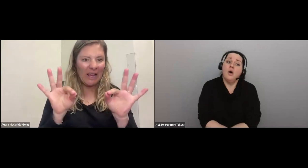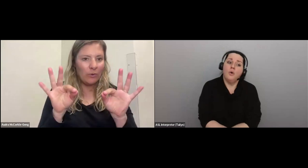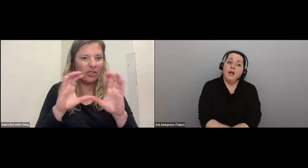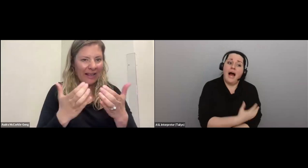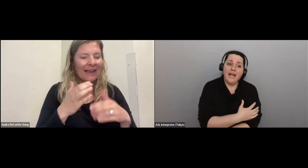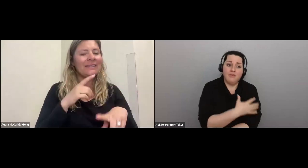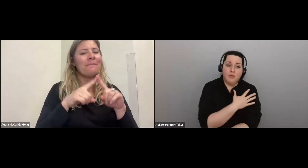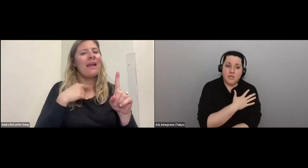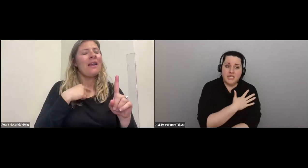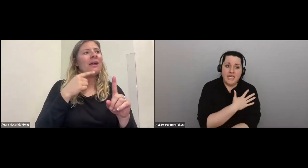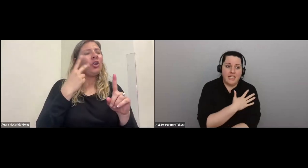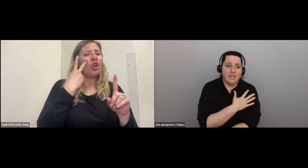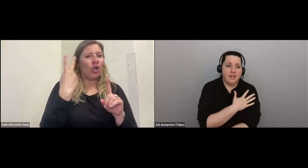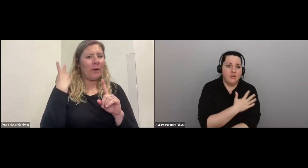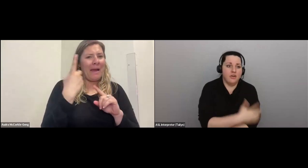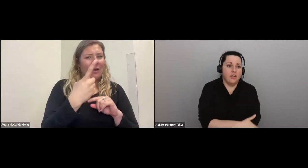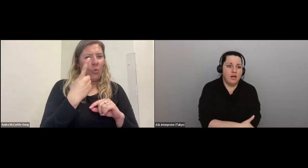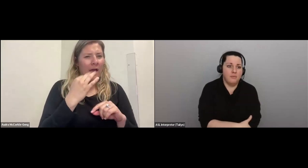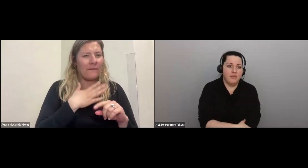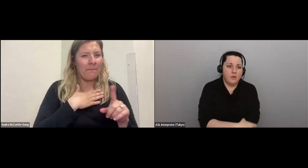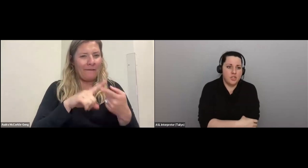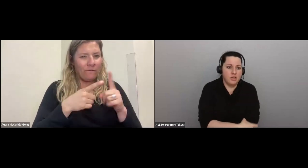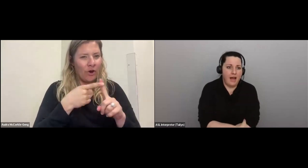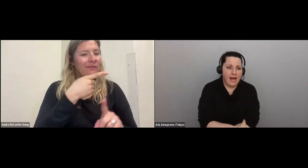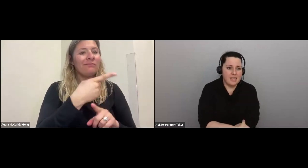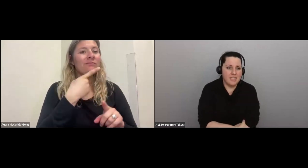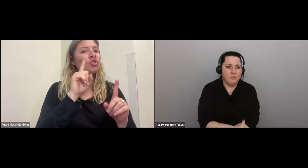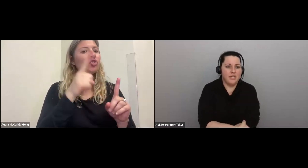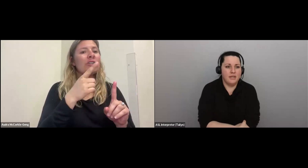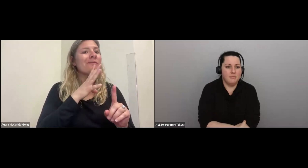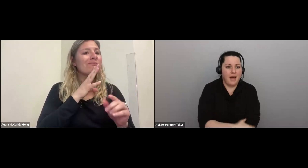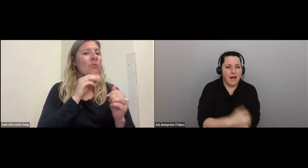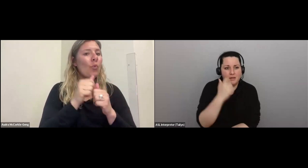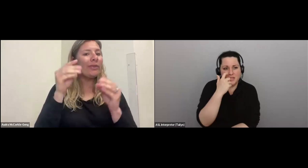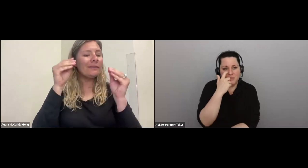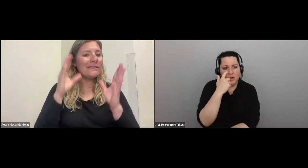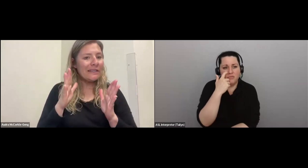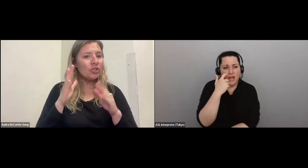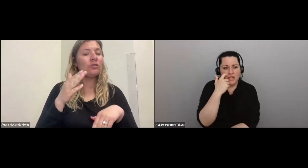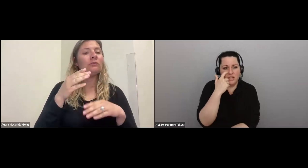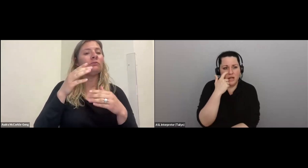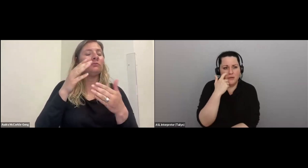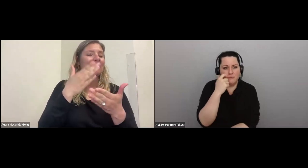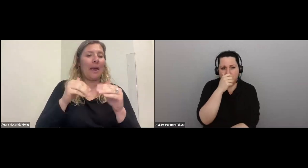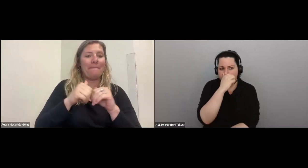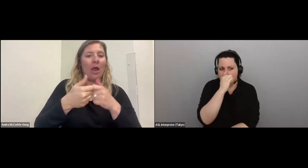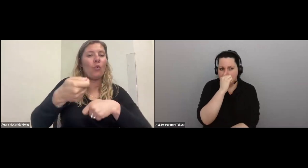ASL Interpreter (Tailyn): Well, I haven't personally taken another language class. I'm looking back. I was thinking about a friend.